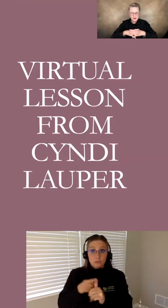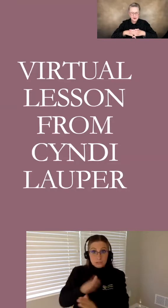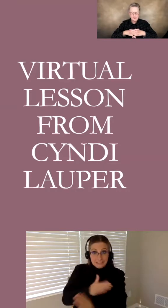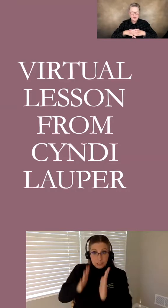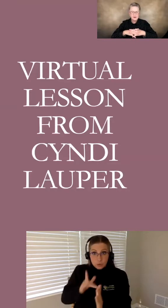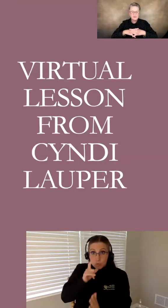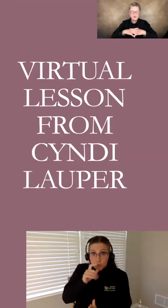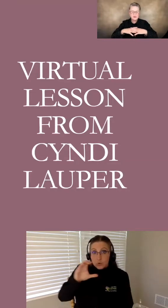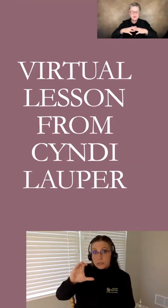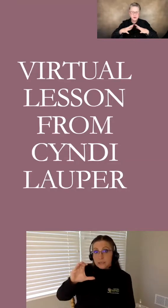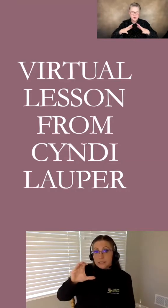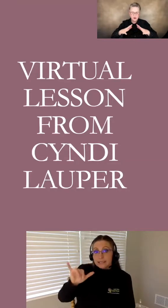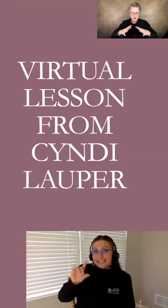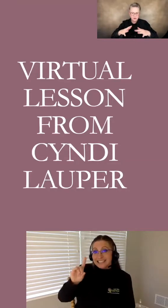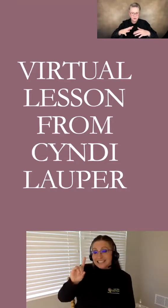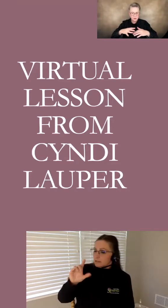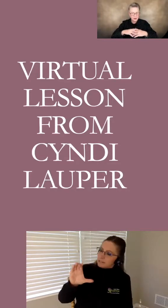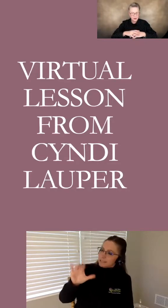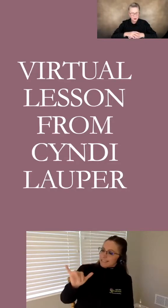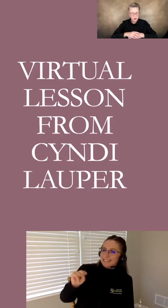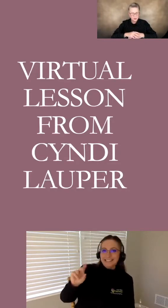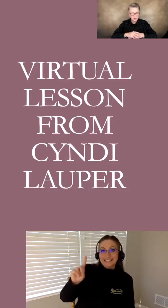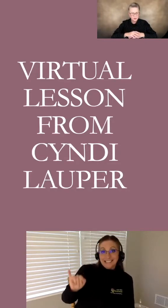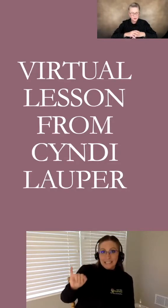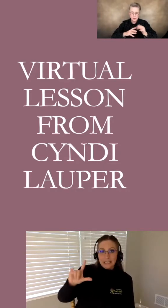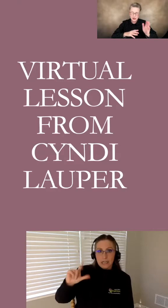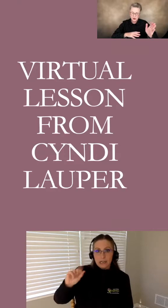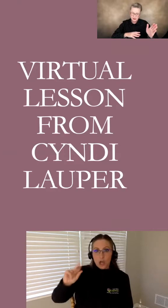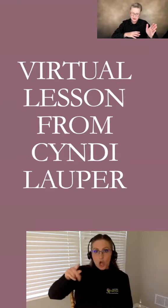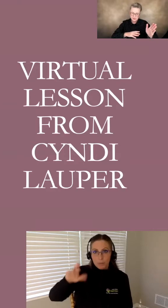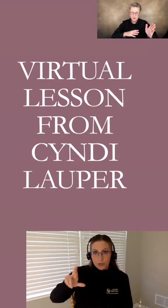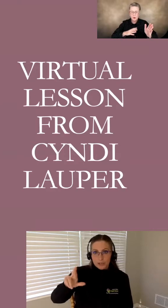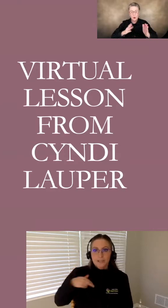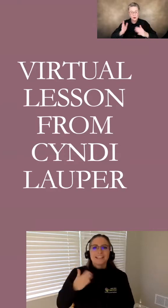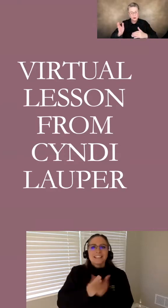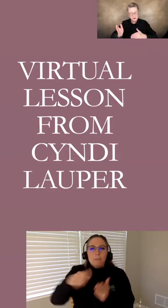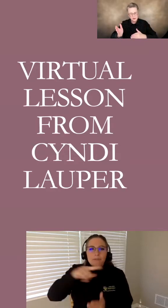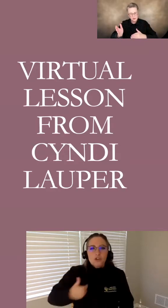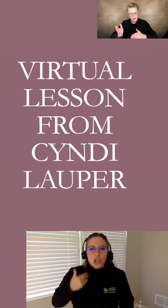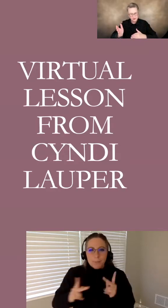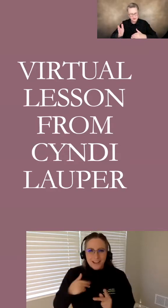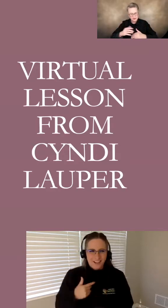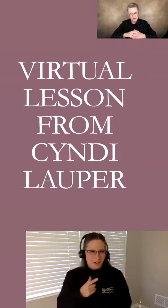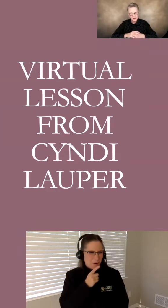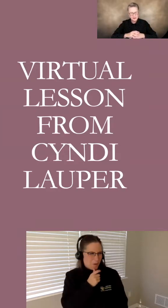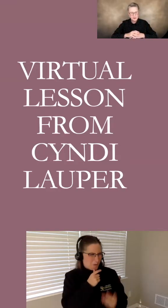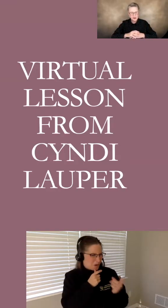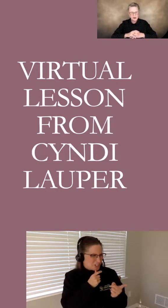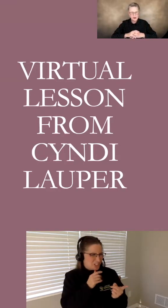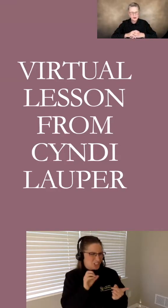and for those of you who are younger you may not know who Cher is or who Cyndi Lauper is but uh you